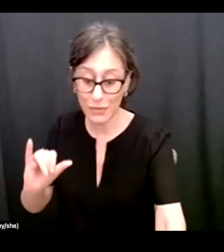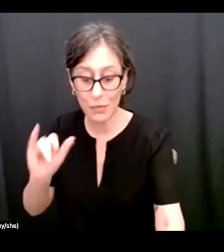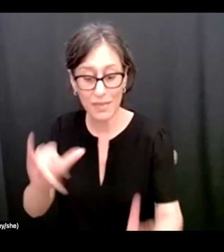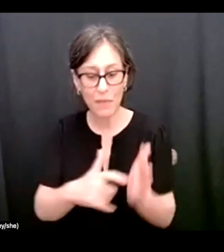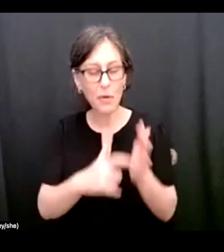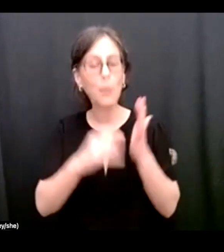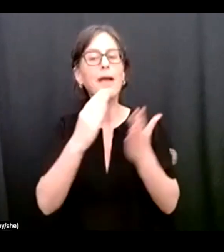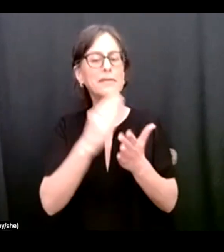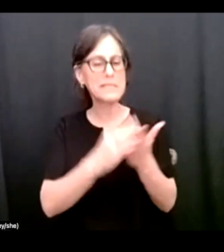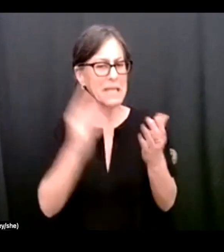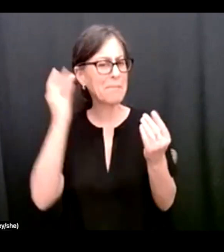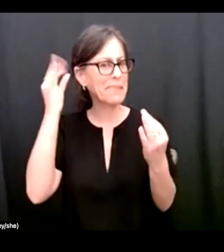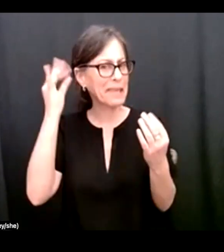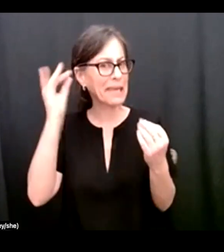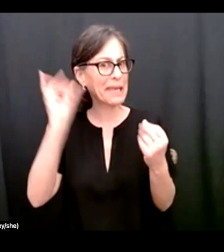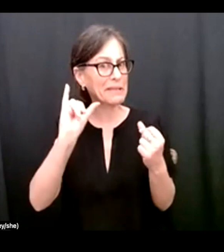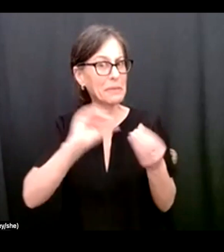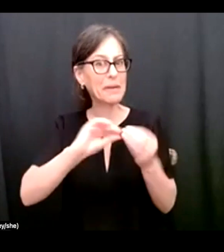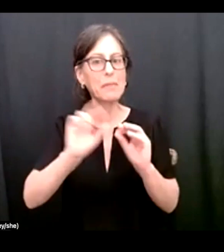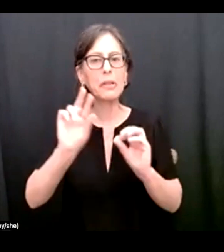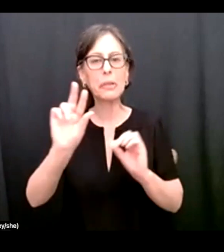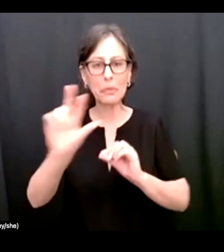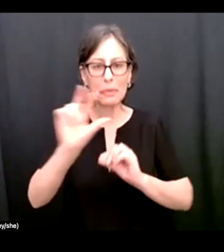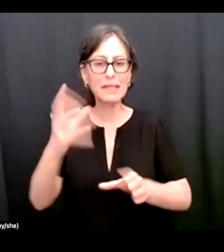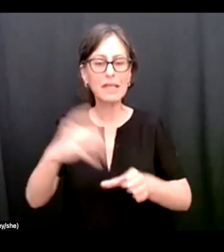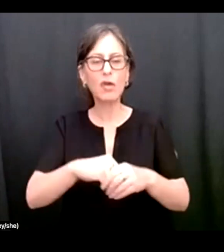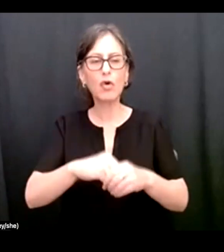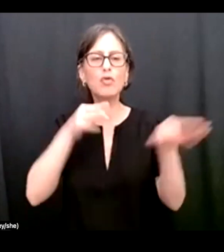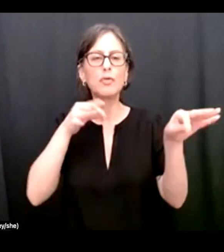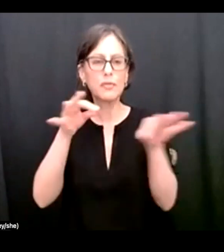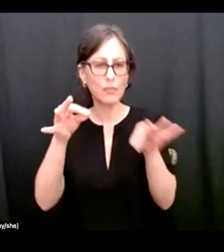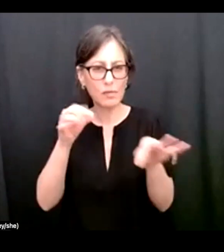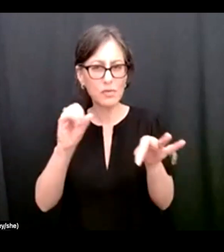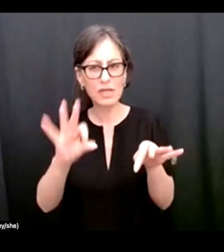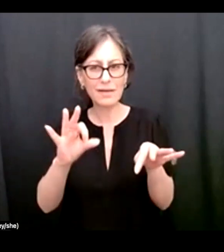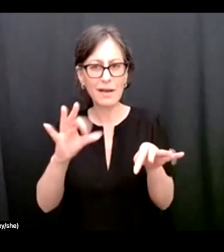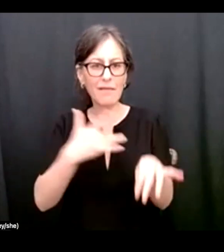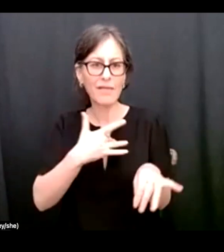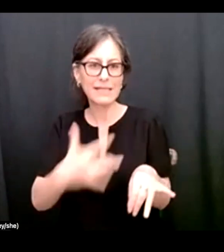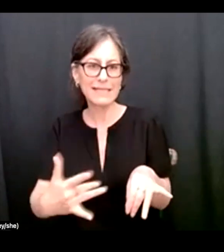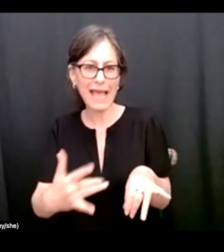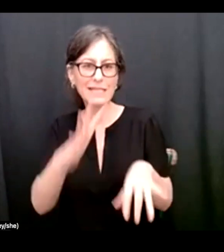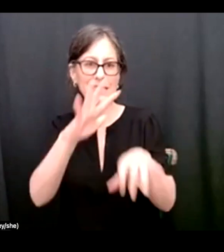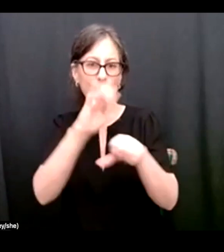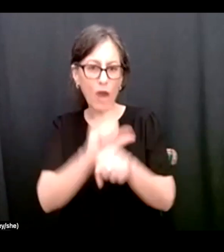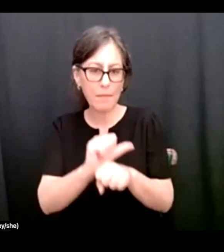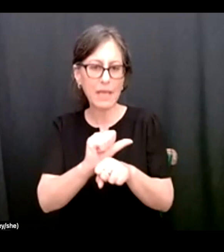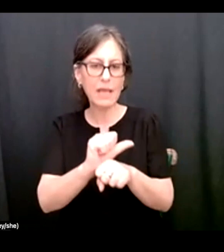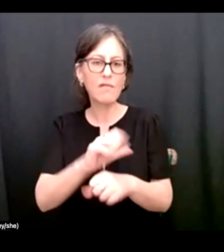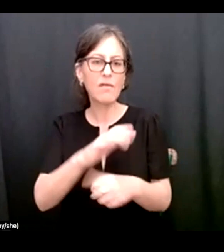I think. So number three is: include a description of a habit of a crush or past love, you know,